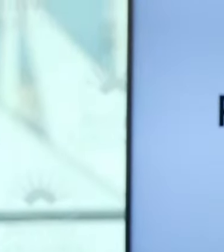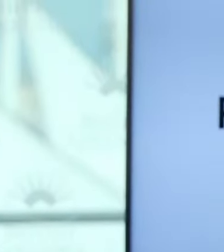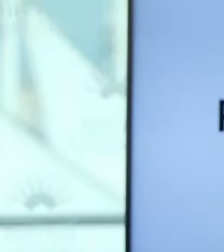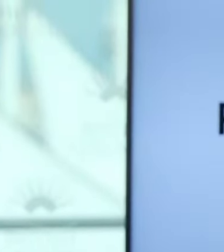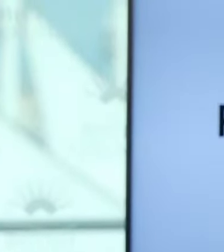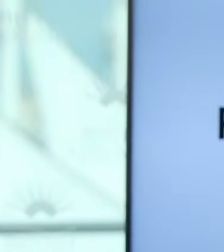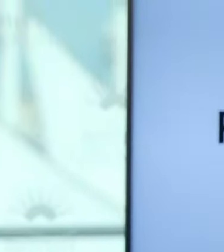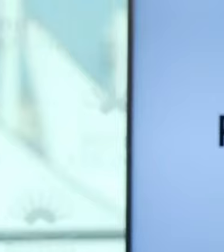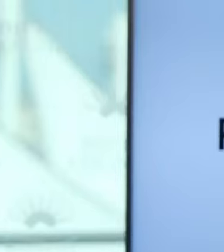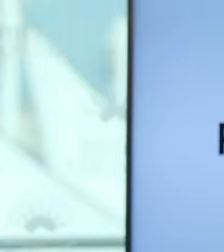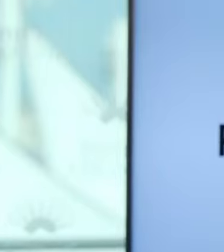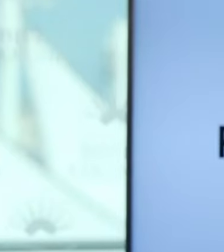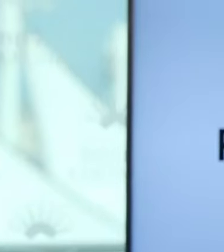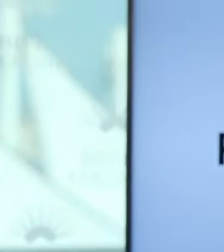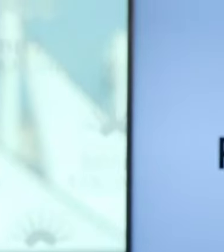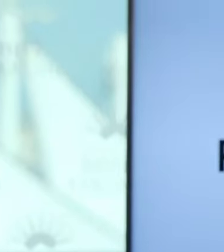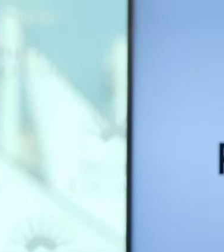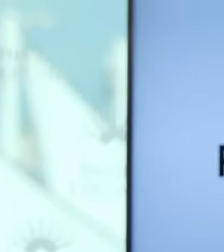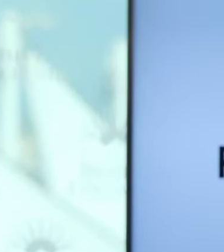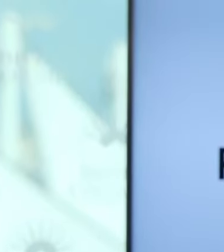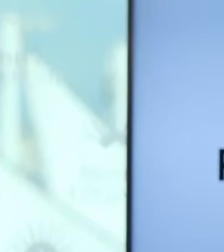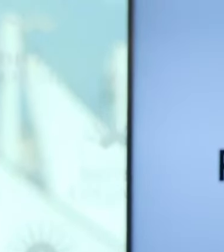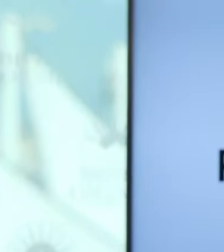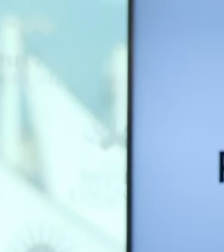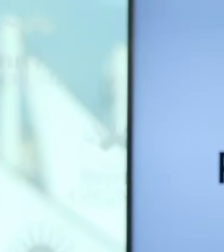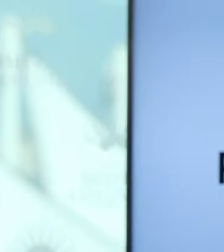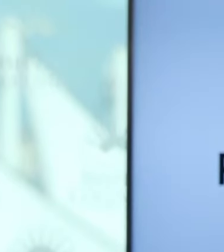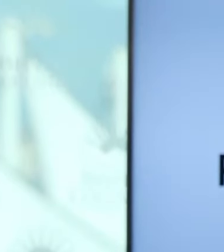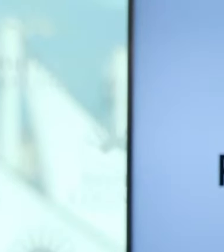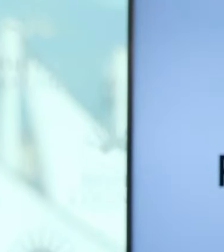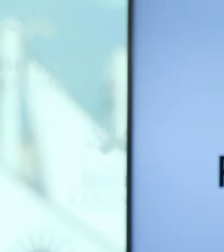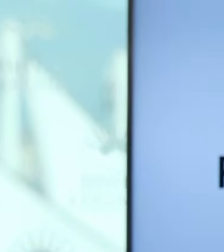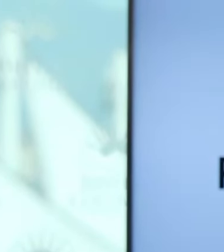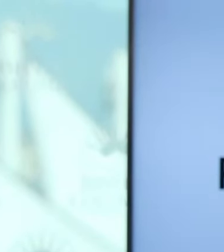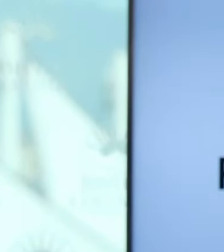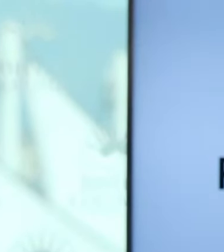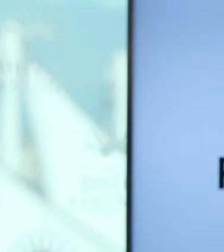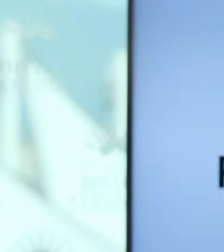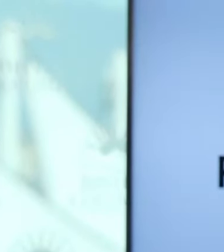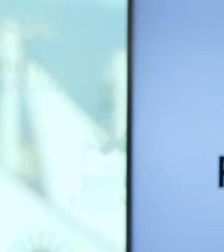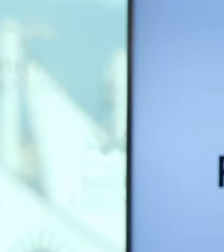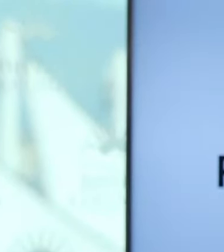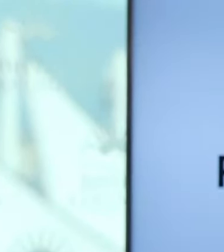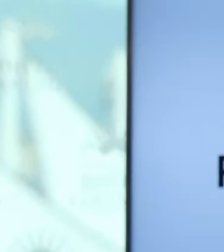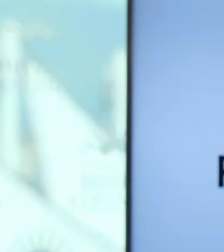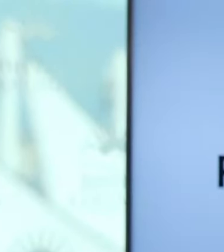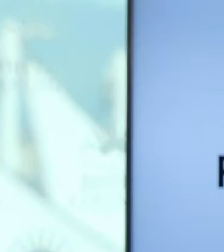going to find people to major storage and is it possible that